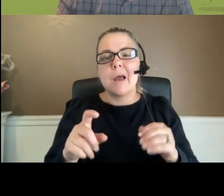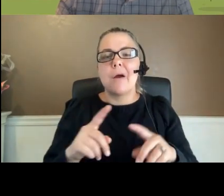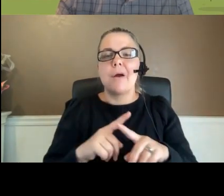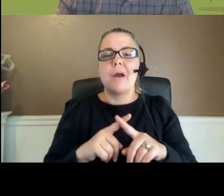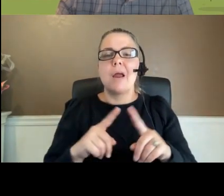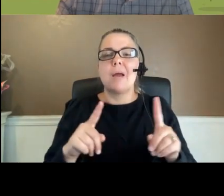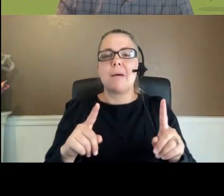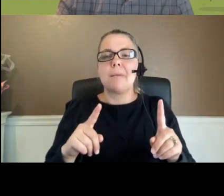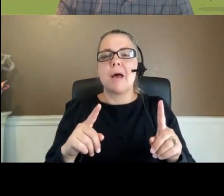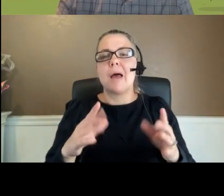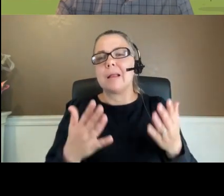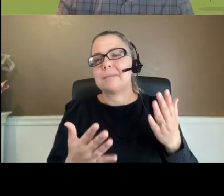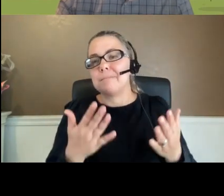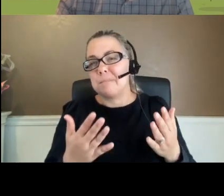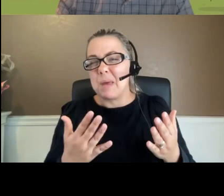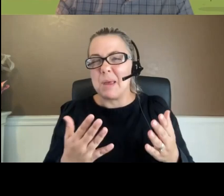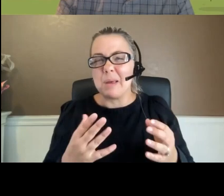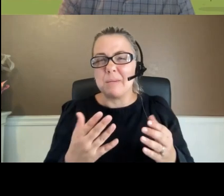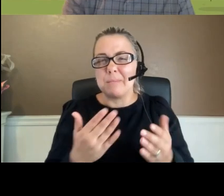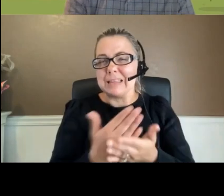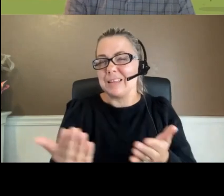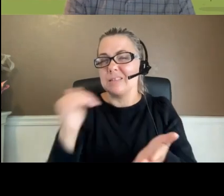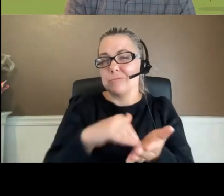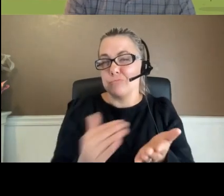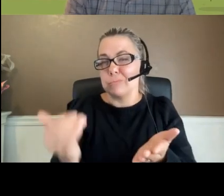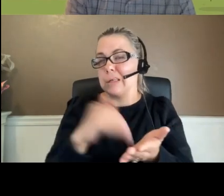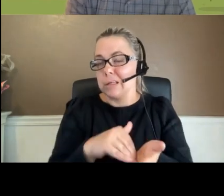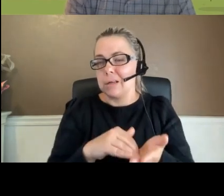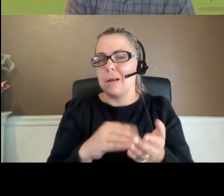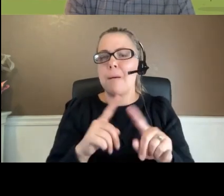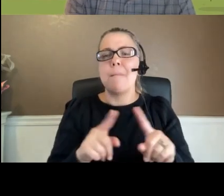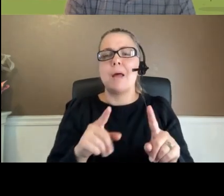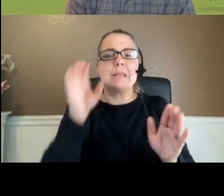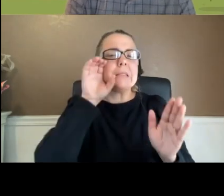repeat things in the caption below. So the image itself, well first I'll read the alternative text.